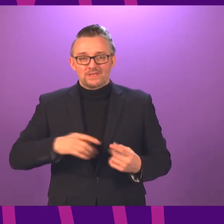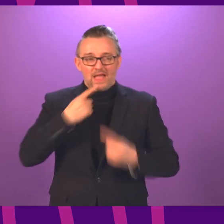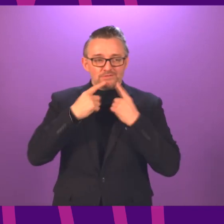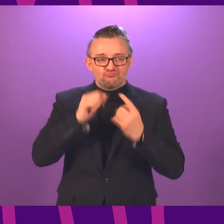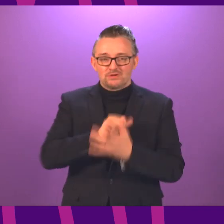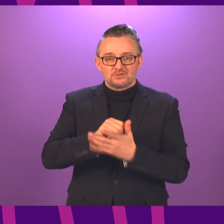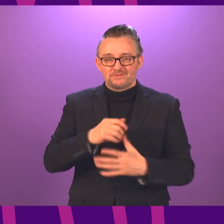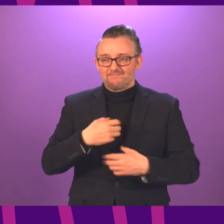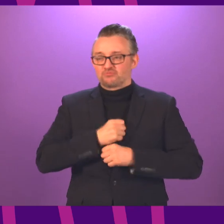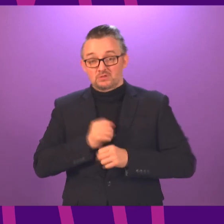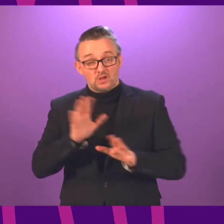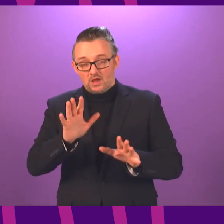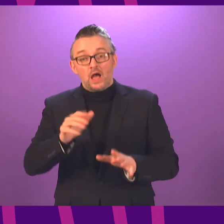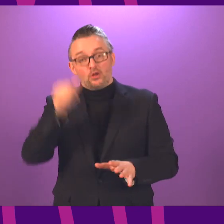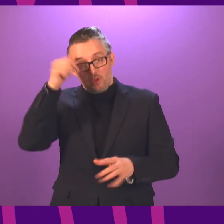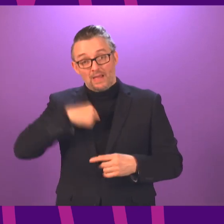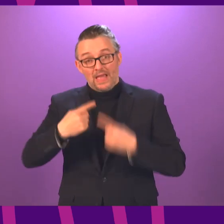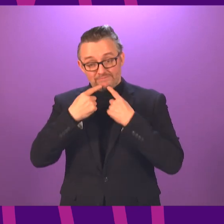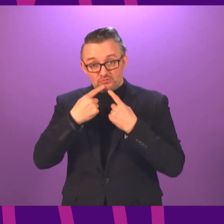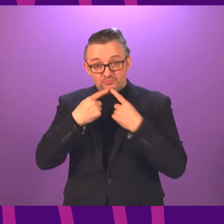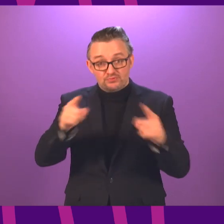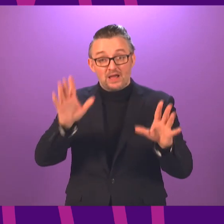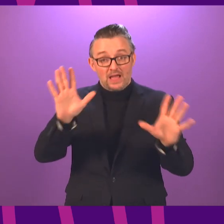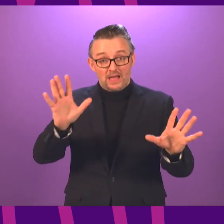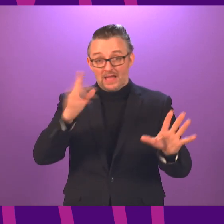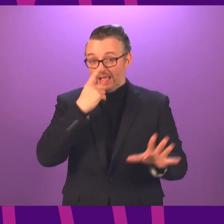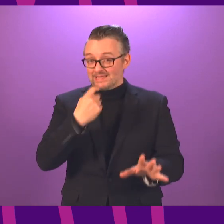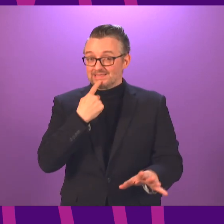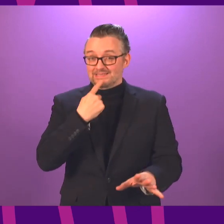here and give the information that I am giving, because I can say to people that I have a